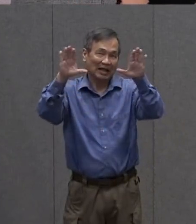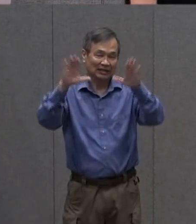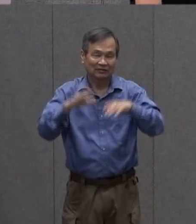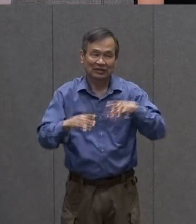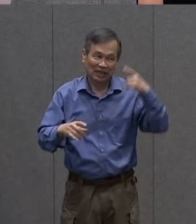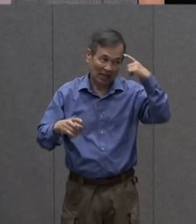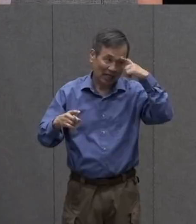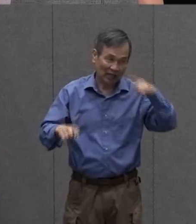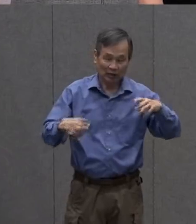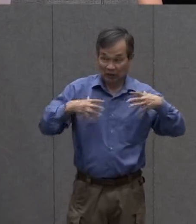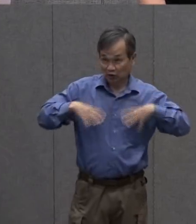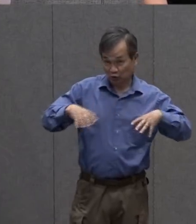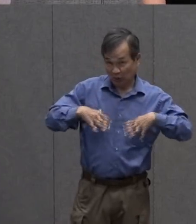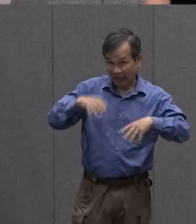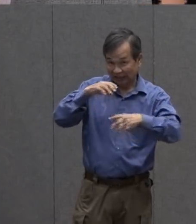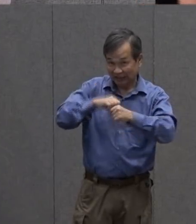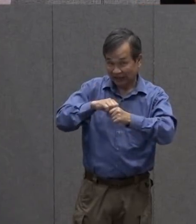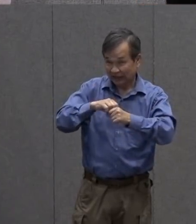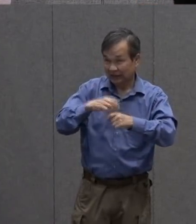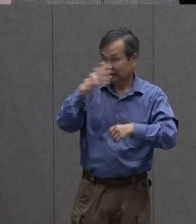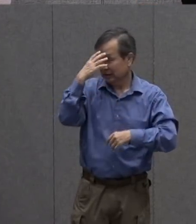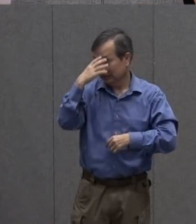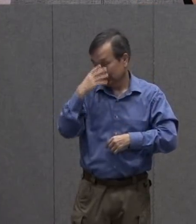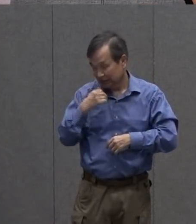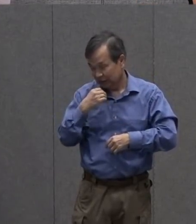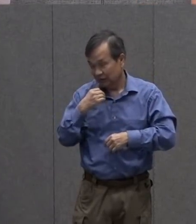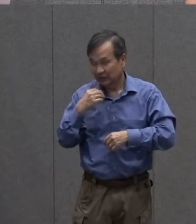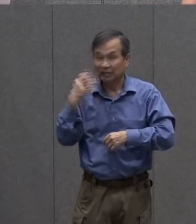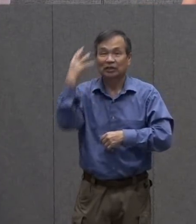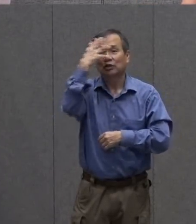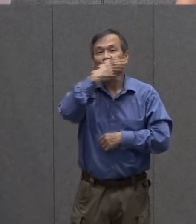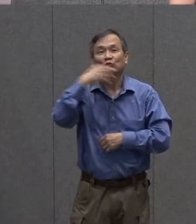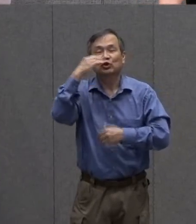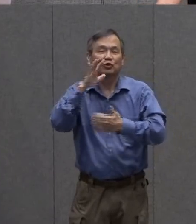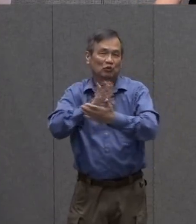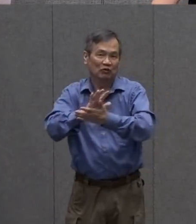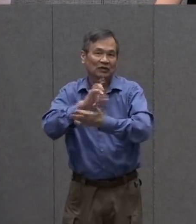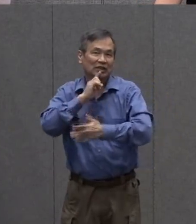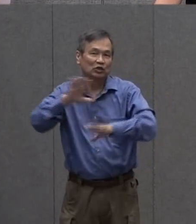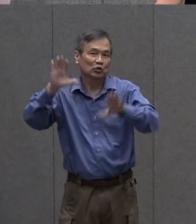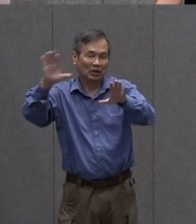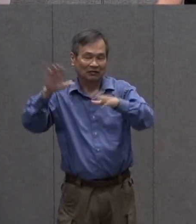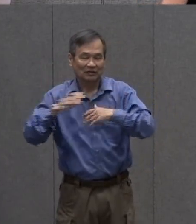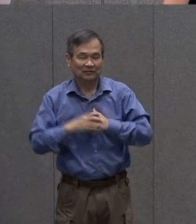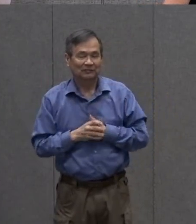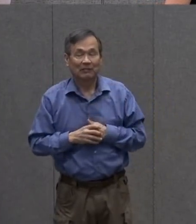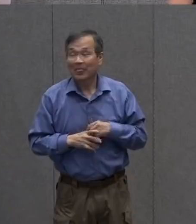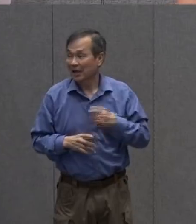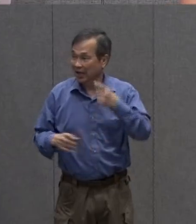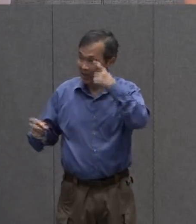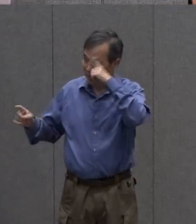I think that dress is magnificent as well. That was a magnificent sentence. Thank you, Mrs. Kay. Okay, it's my turn.